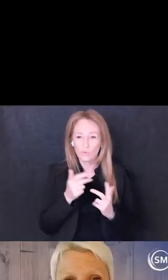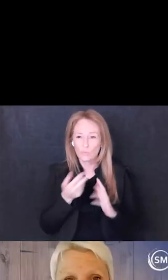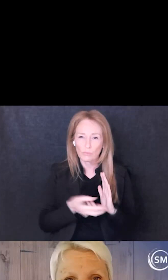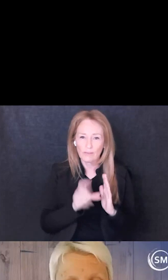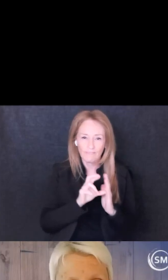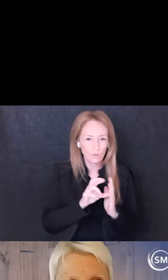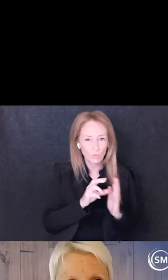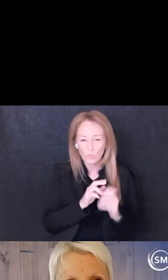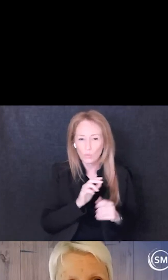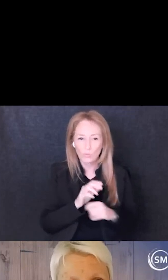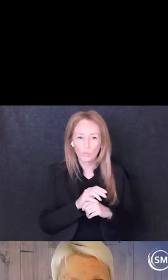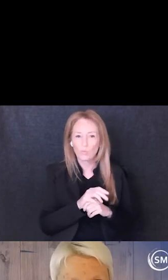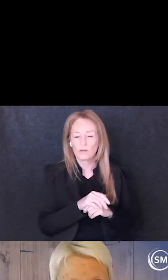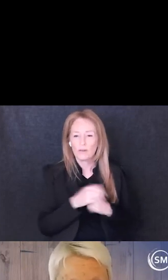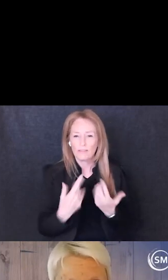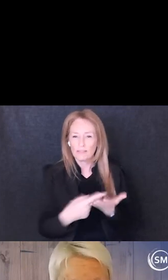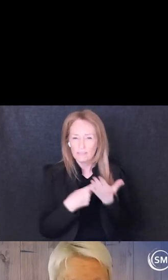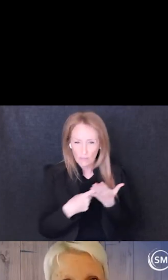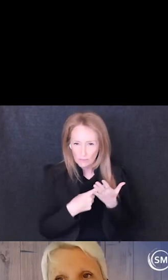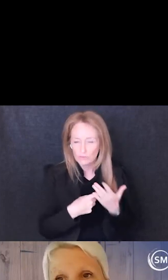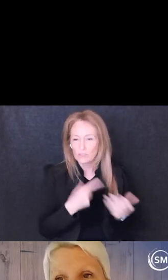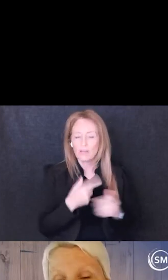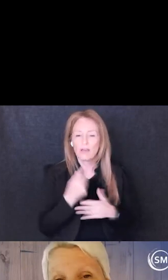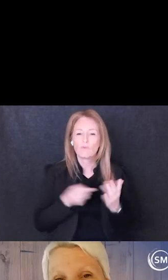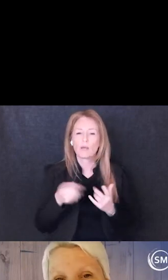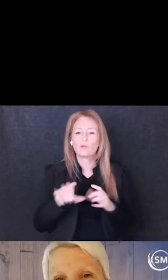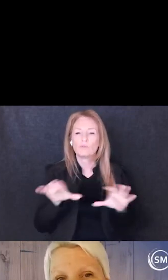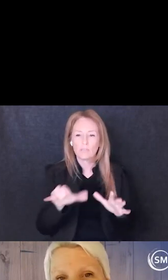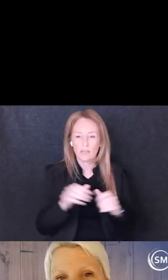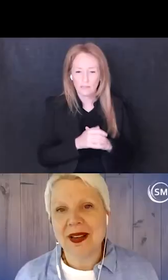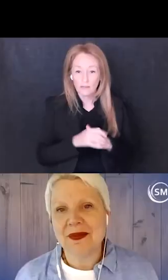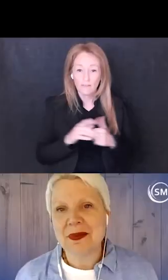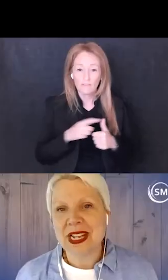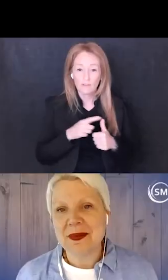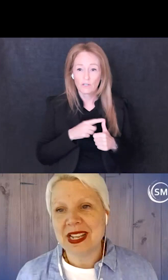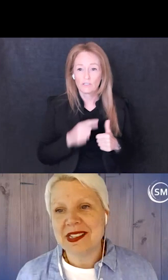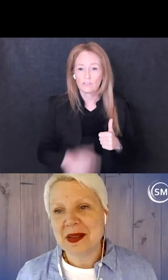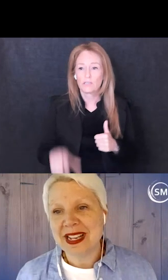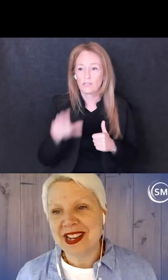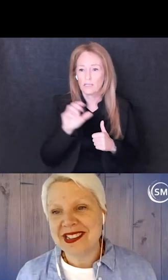WE WILL BRING FIRST DOCTOR SHAW FROM SAMHSA.